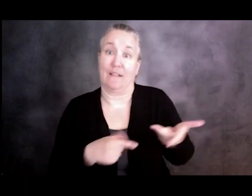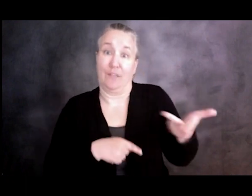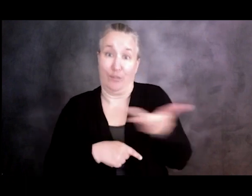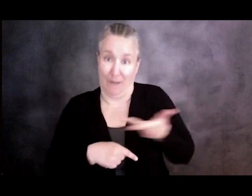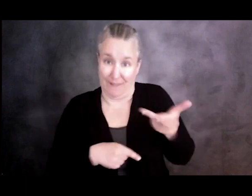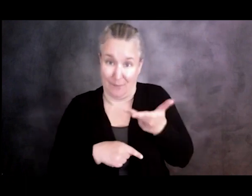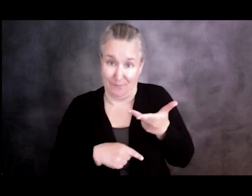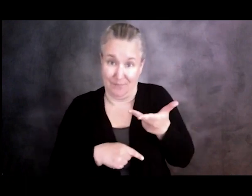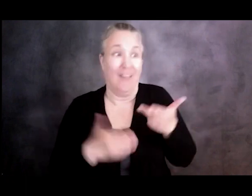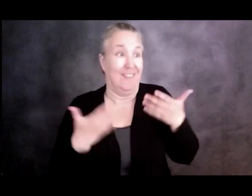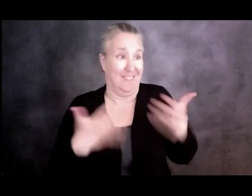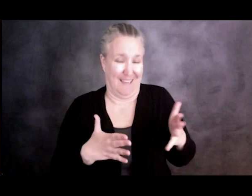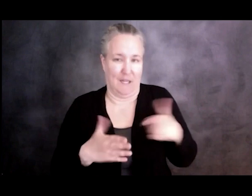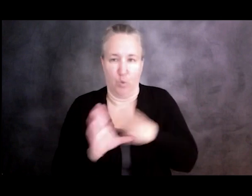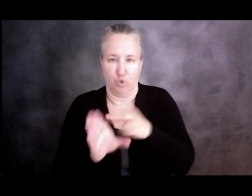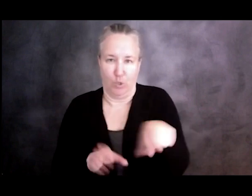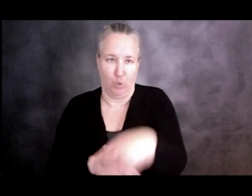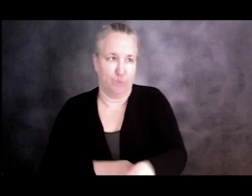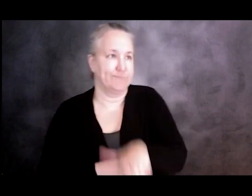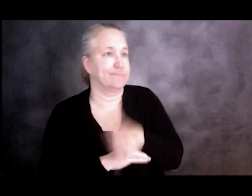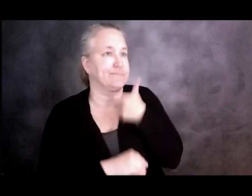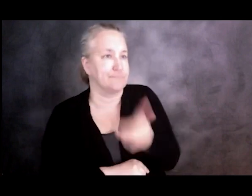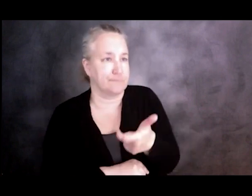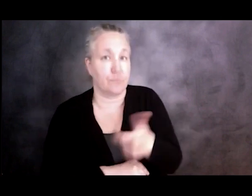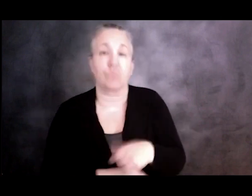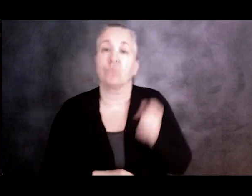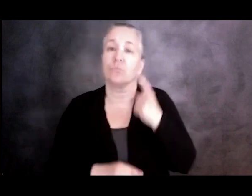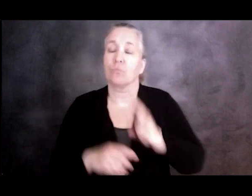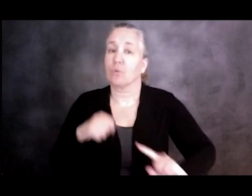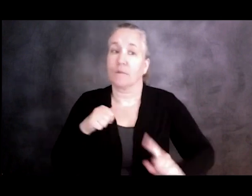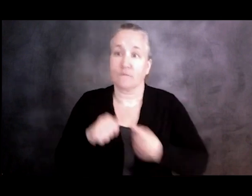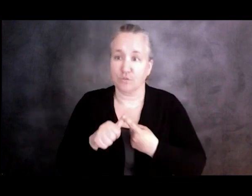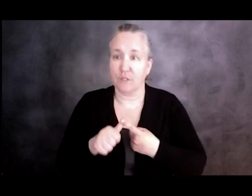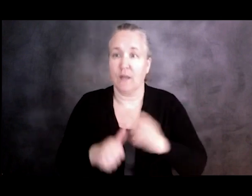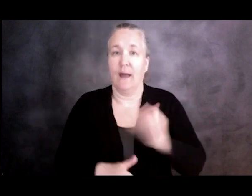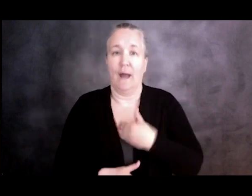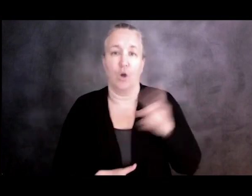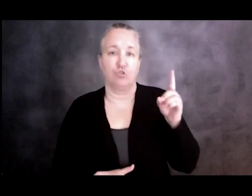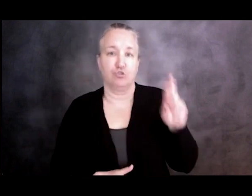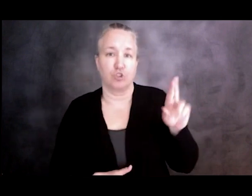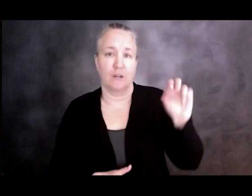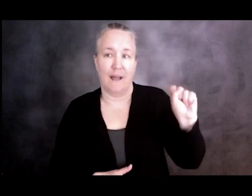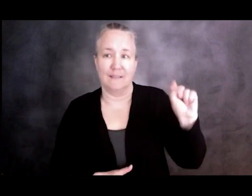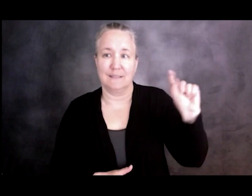and join you. So first of all, this is our Dr. S.T. Lee Distinguished Lecture,